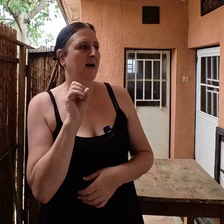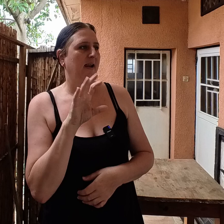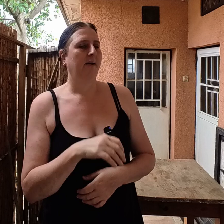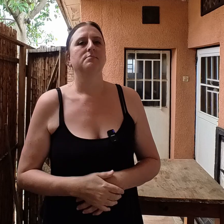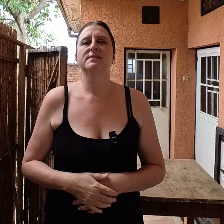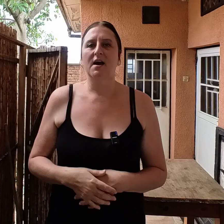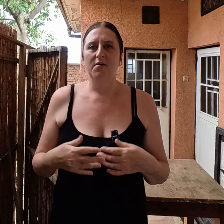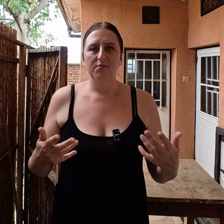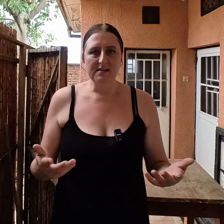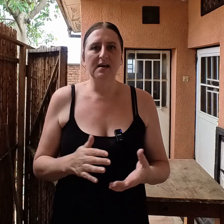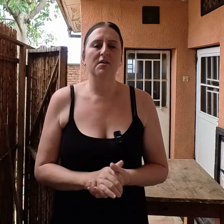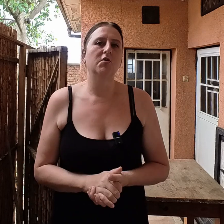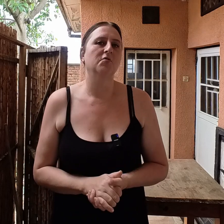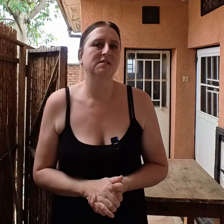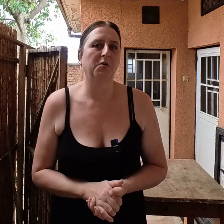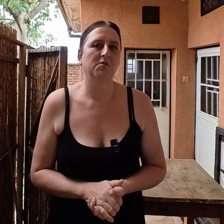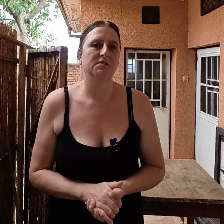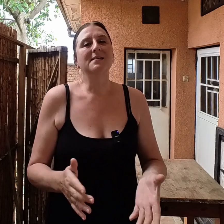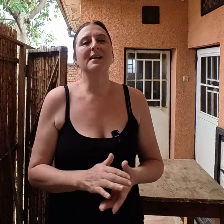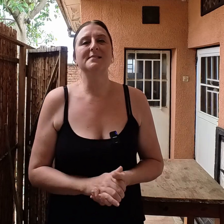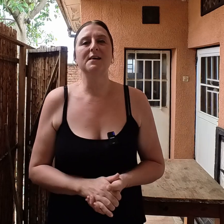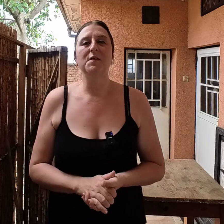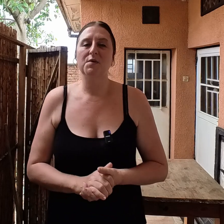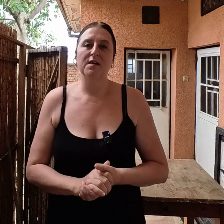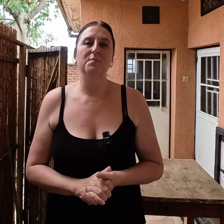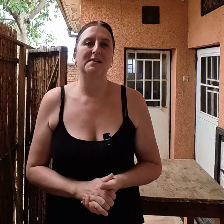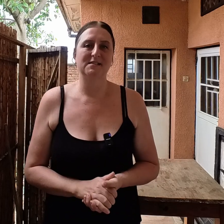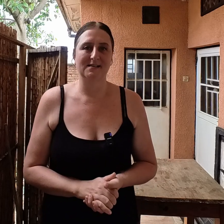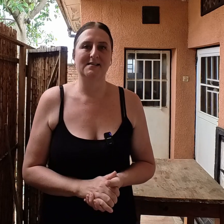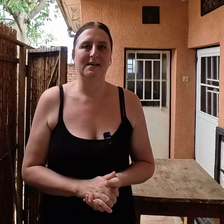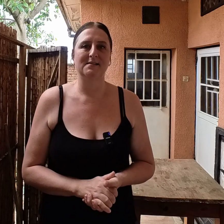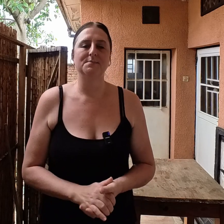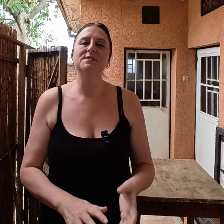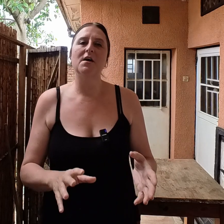'Kagali.' So, that's how you could respond. Let's dive in with the other major cities.